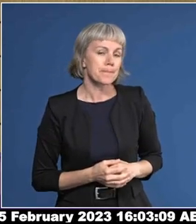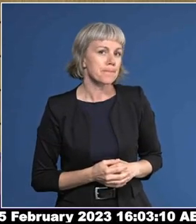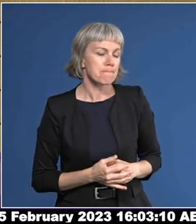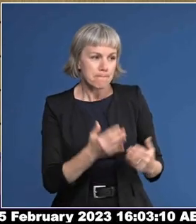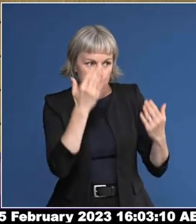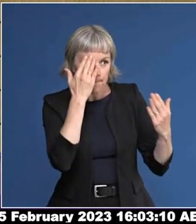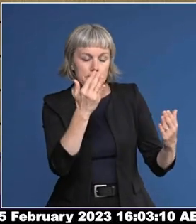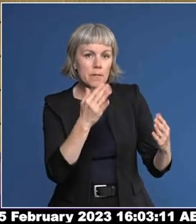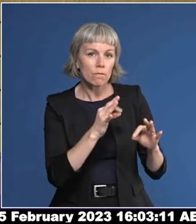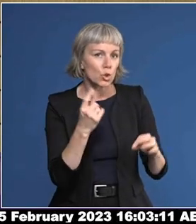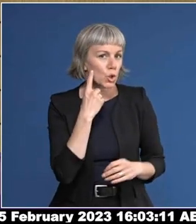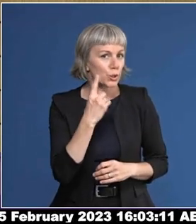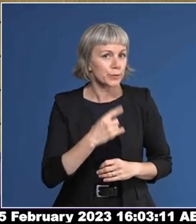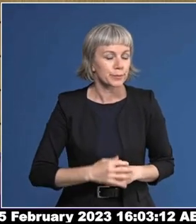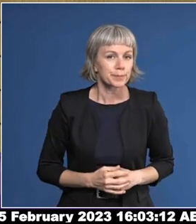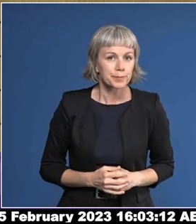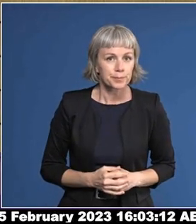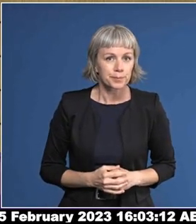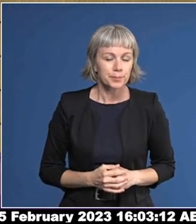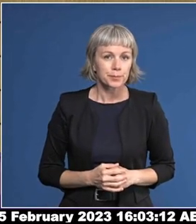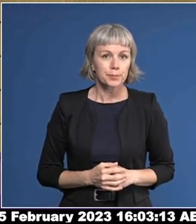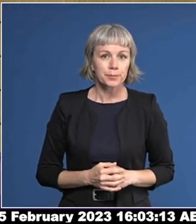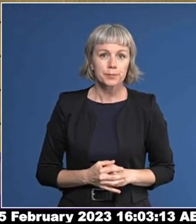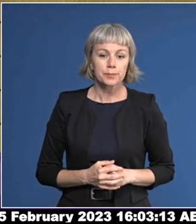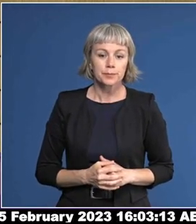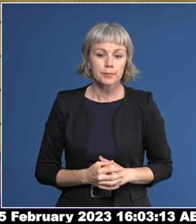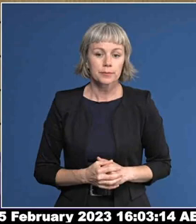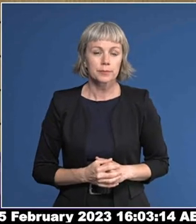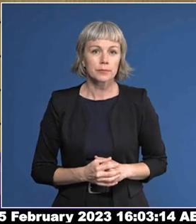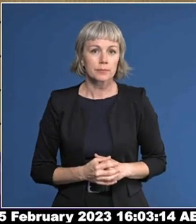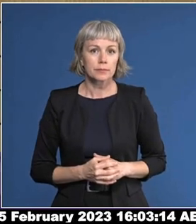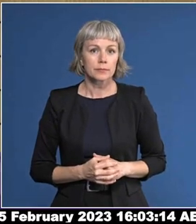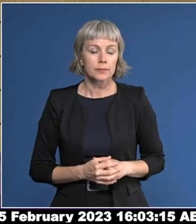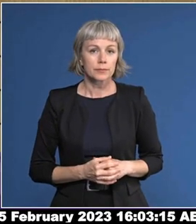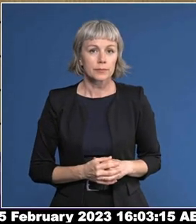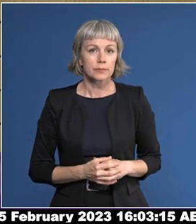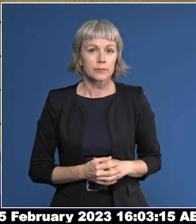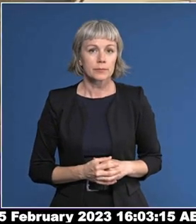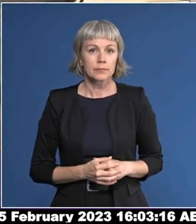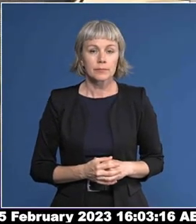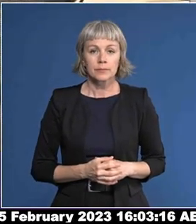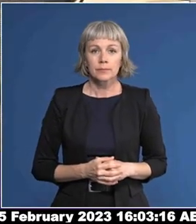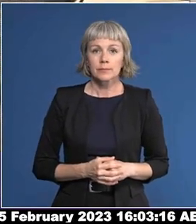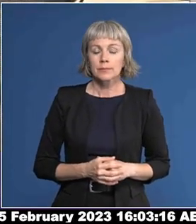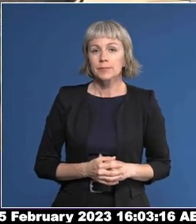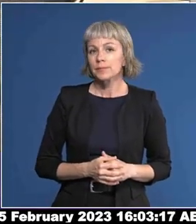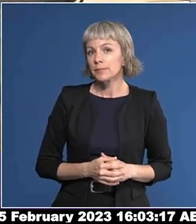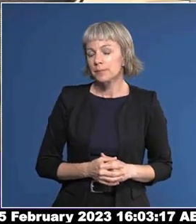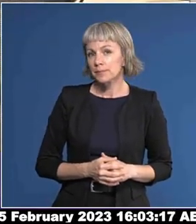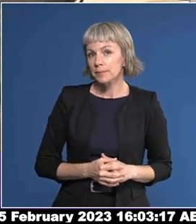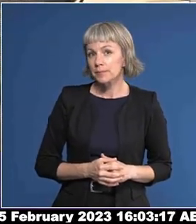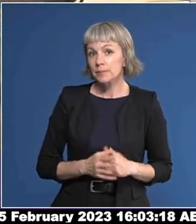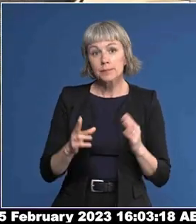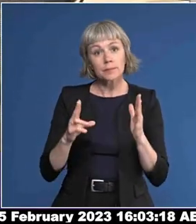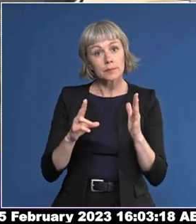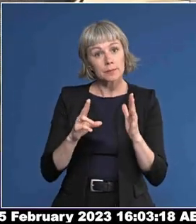And finally on this - of the final topic, does NDS have a view about the